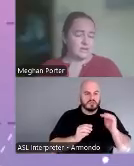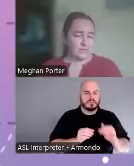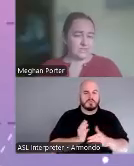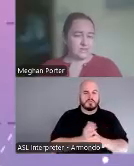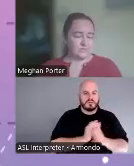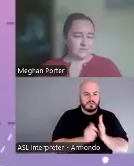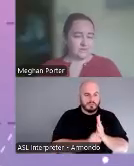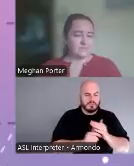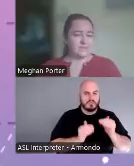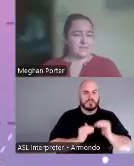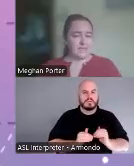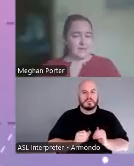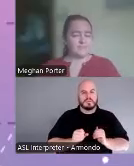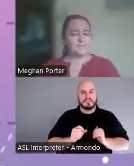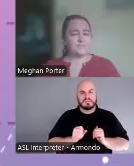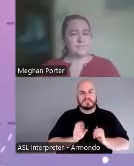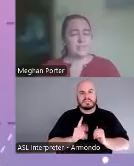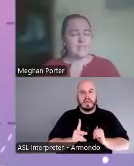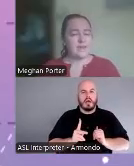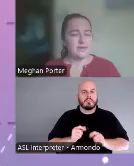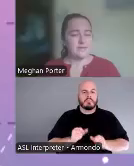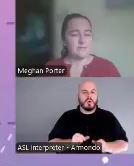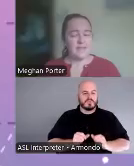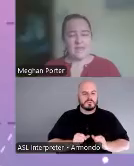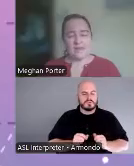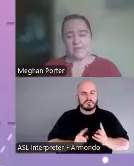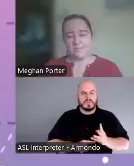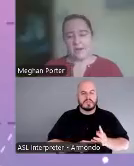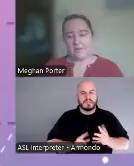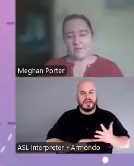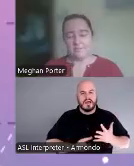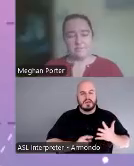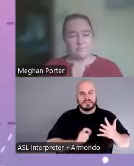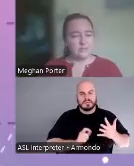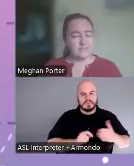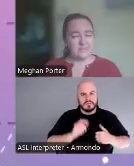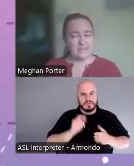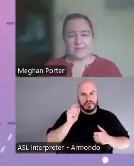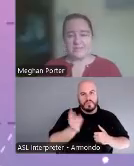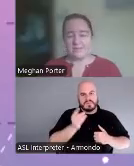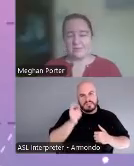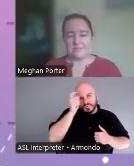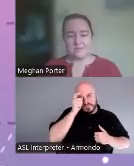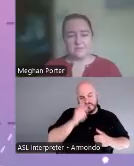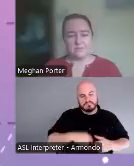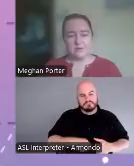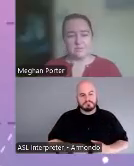and Wednesday Wisdoms again. On the bottom, you can see that Wednesday Wisdoms were